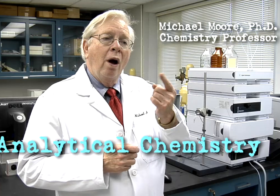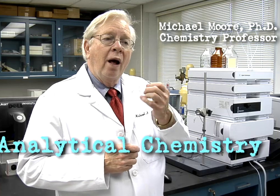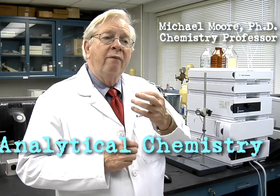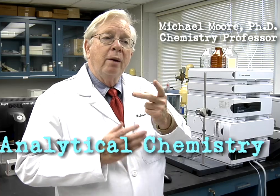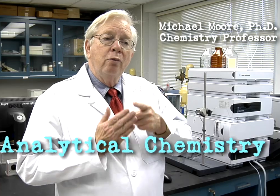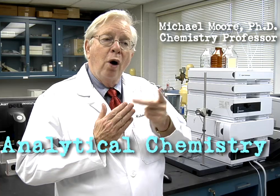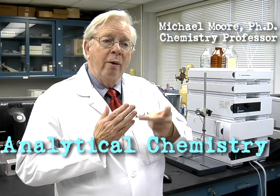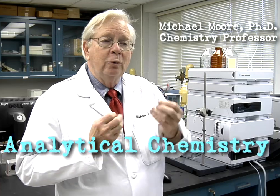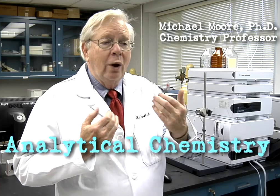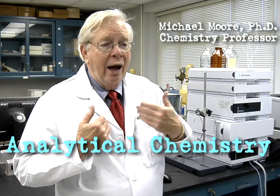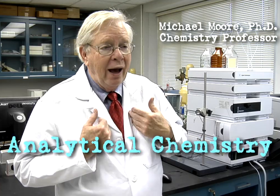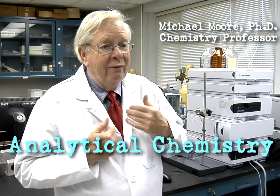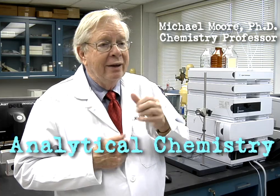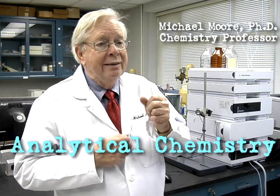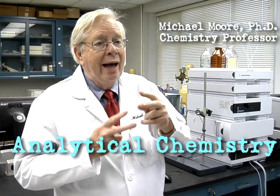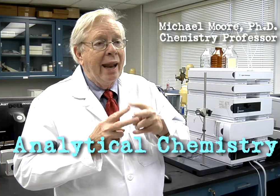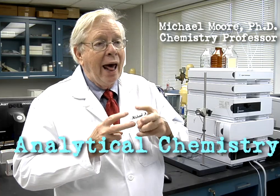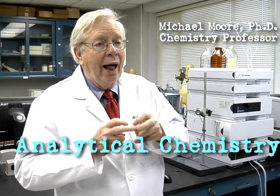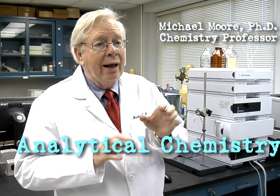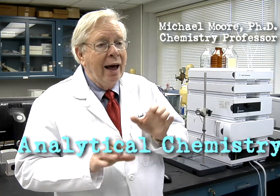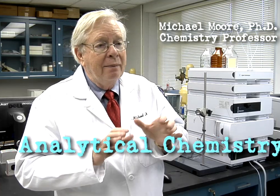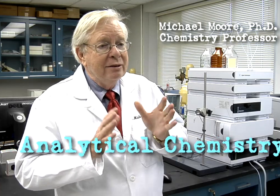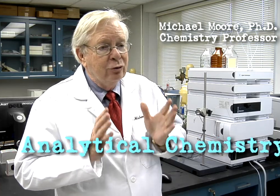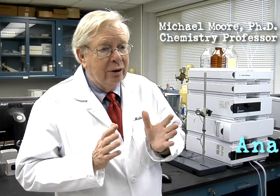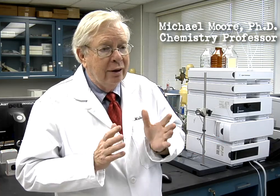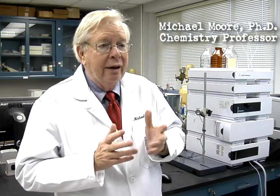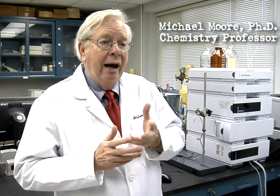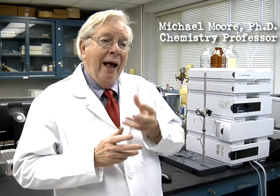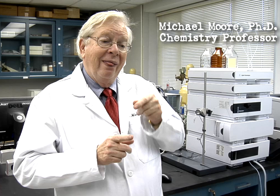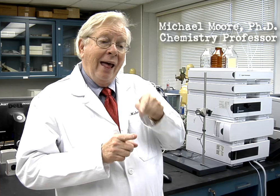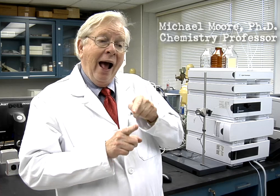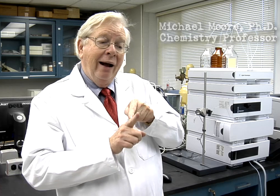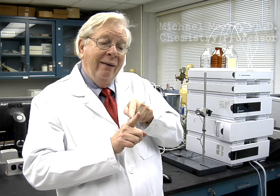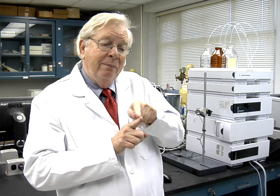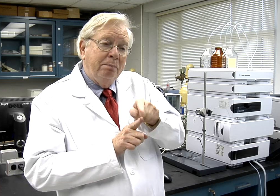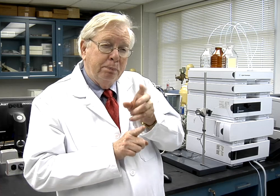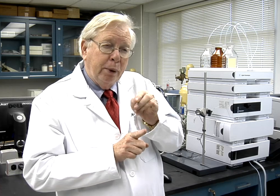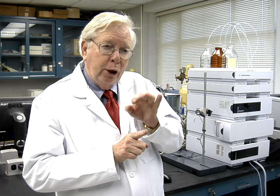One of the programs that we have is Analytical Chemistry, and its purpose is